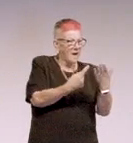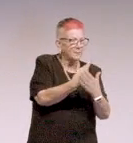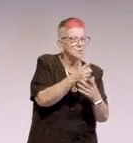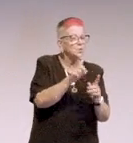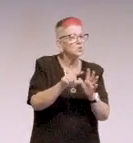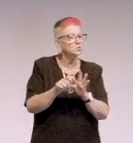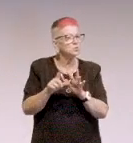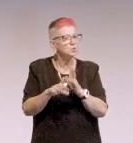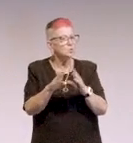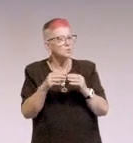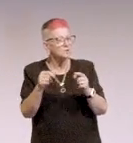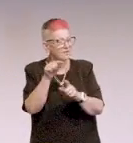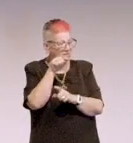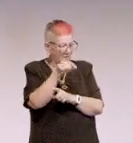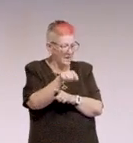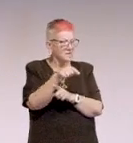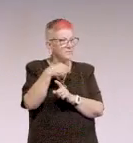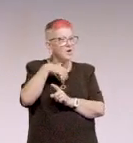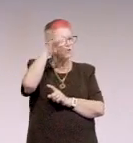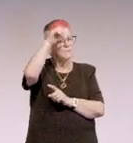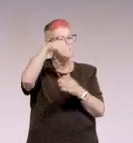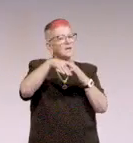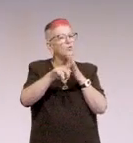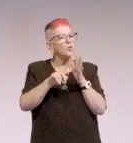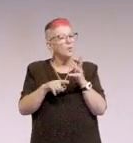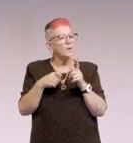I still remember when I was in UK and we will following AA